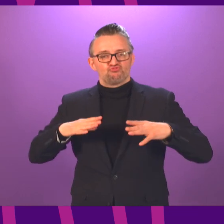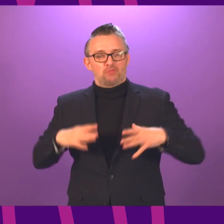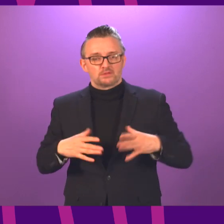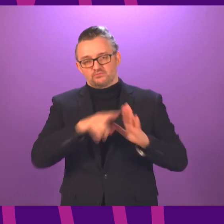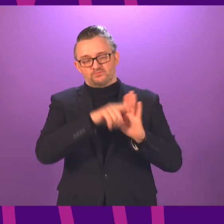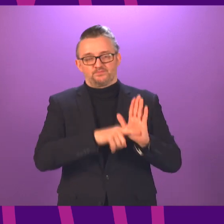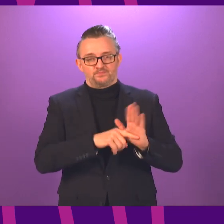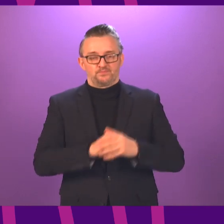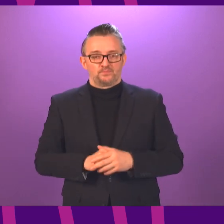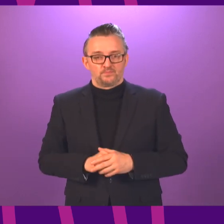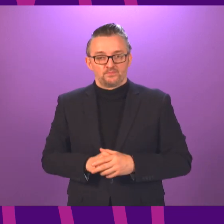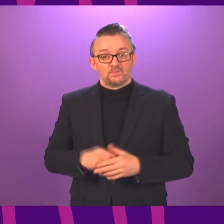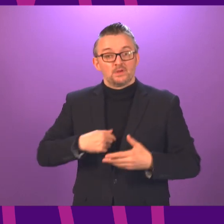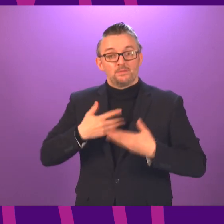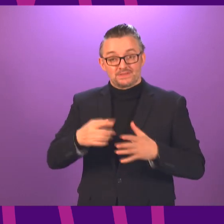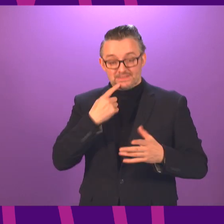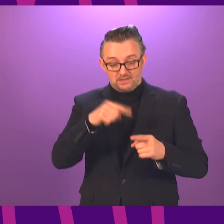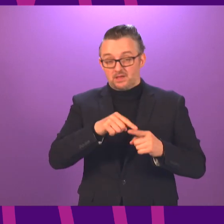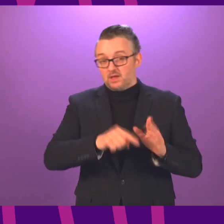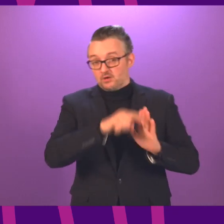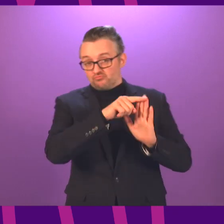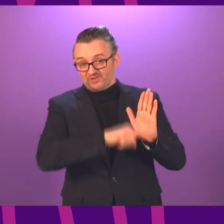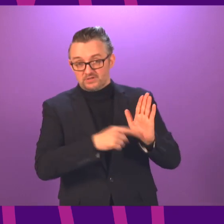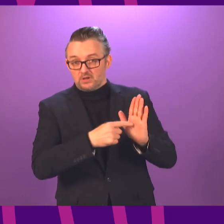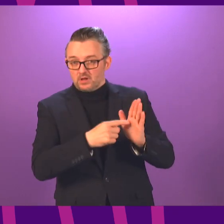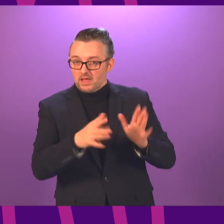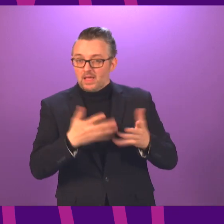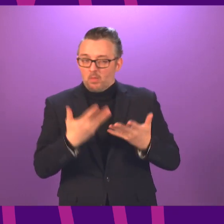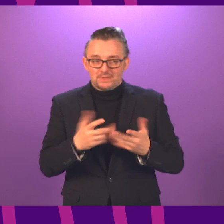already emphasised, the strategic framework is deliberately cautious at this stage. However,